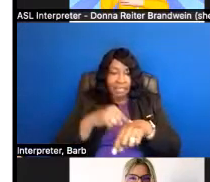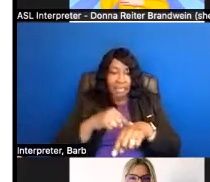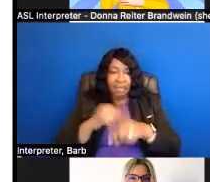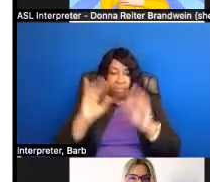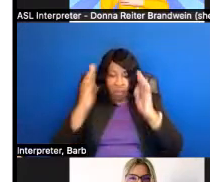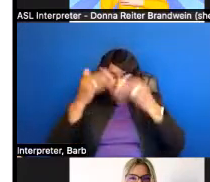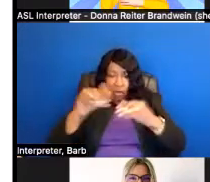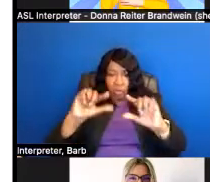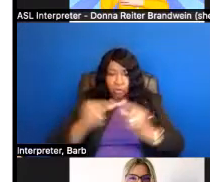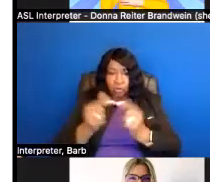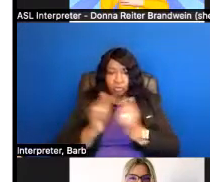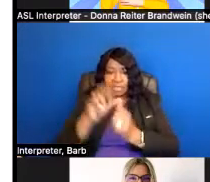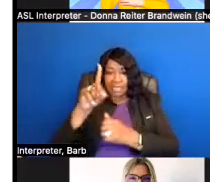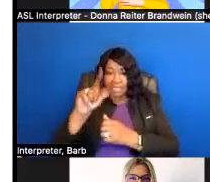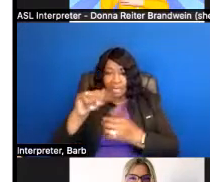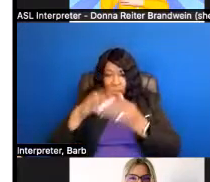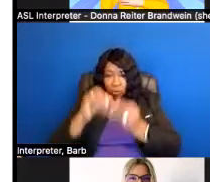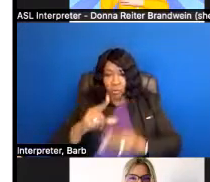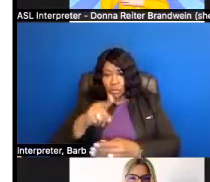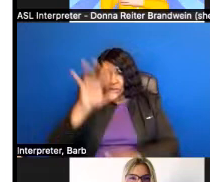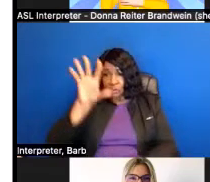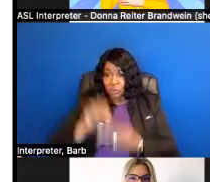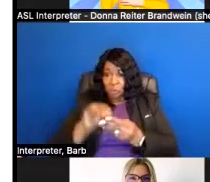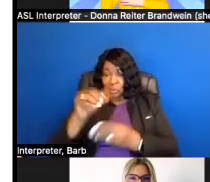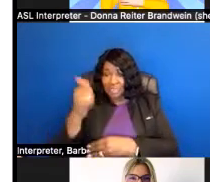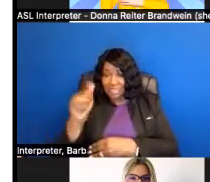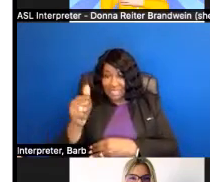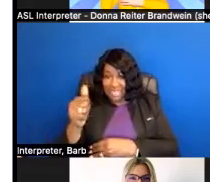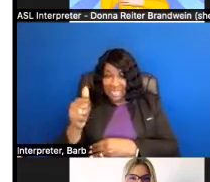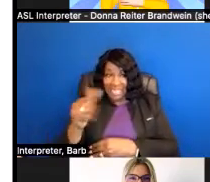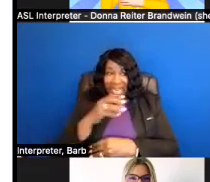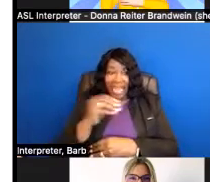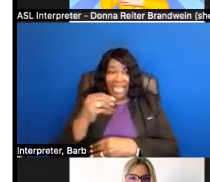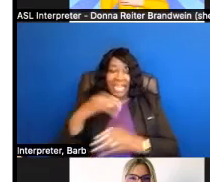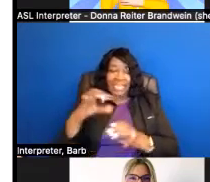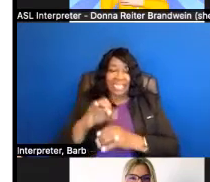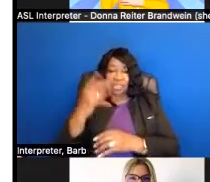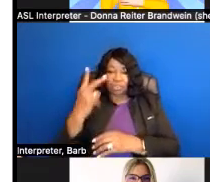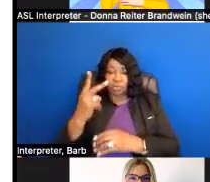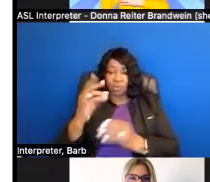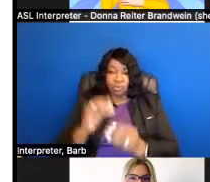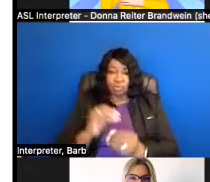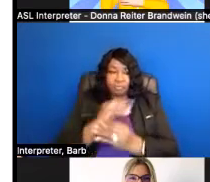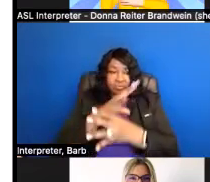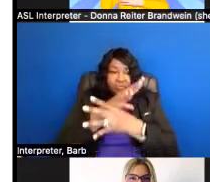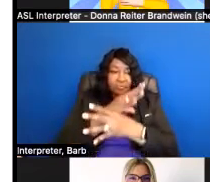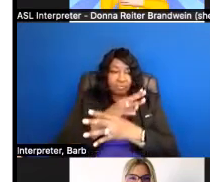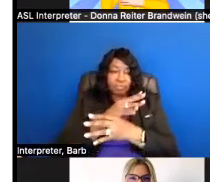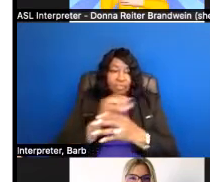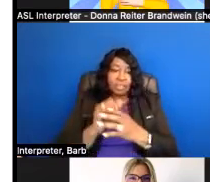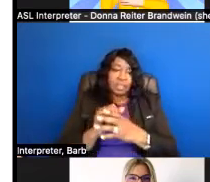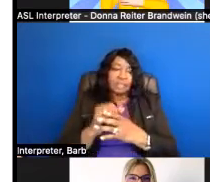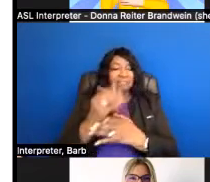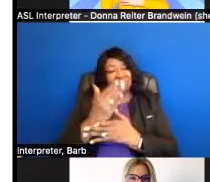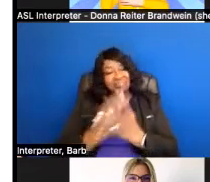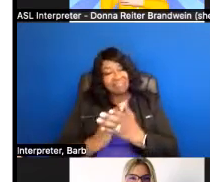And that was a total of 10. And then I did two virtual semi-structured interviews with the DCC director.